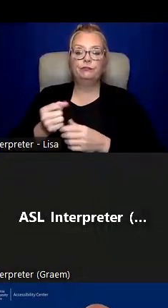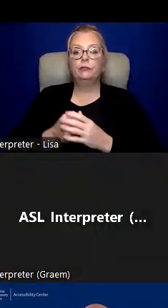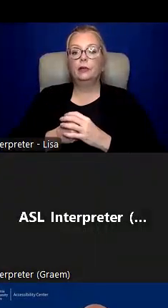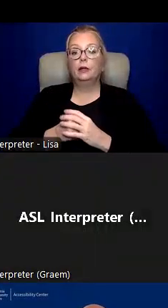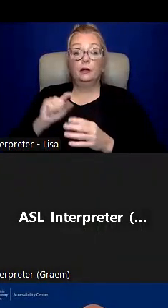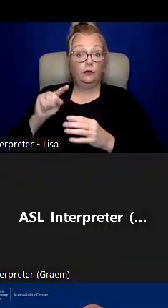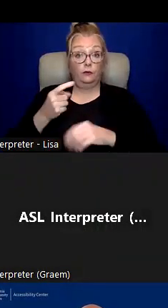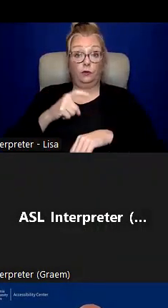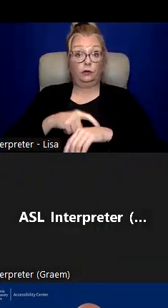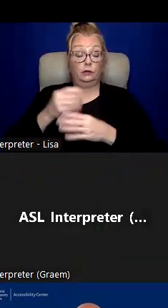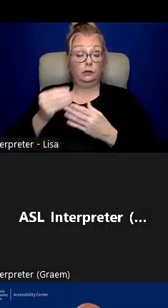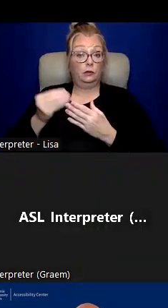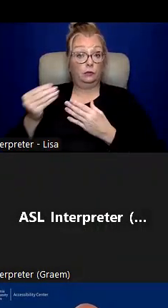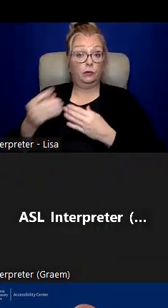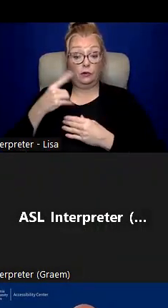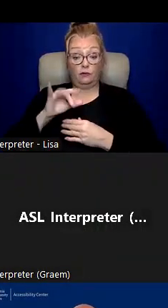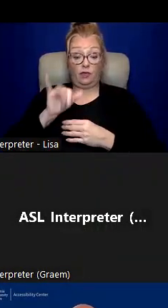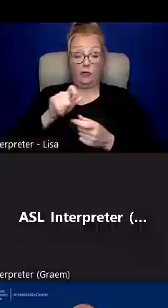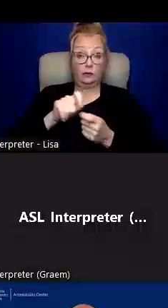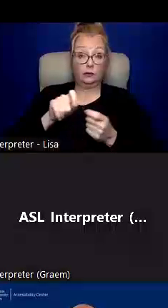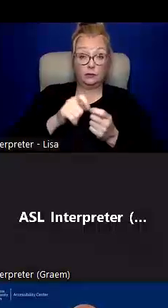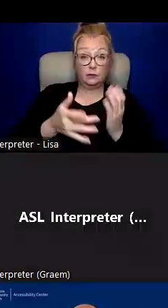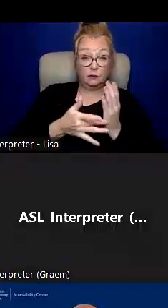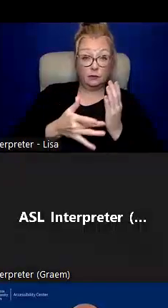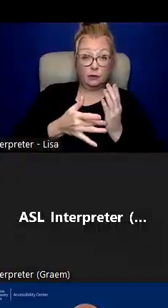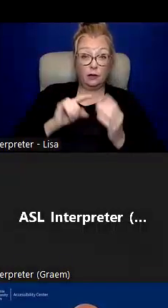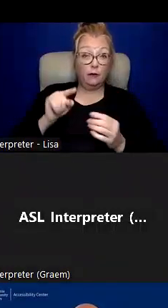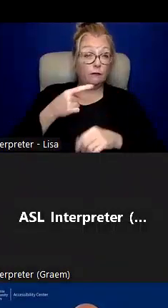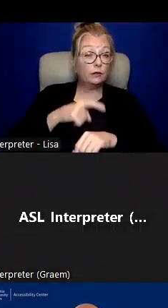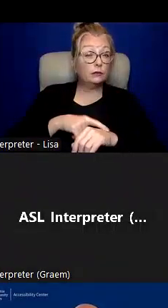So for this particular technology, is this the first time someone is buying it at the college?